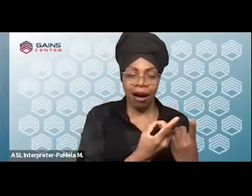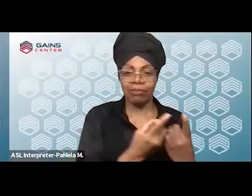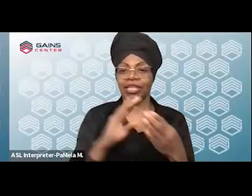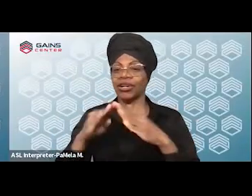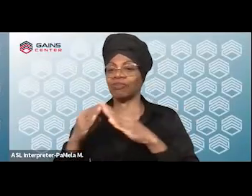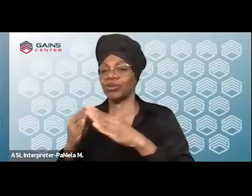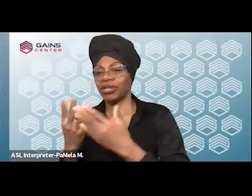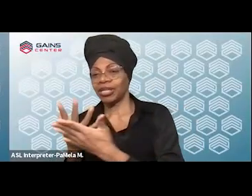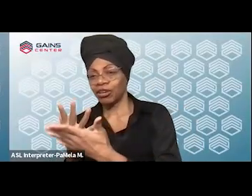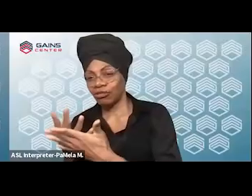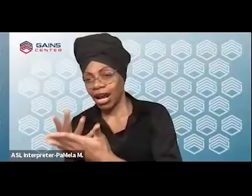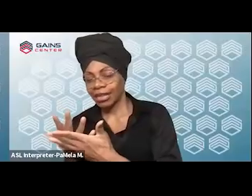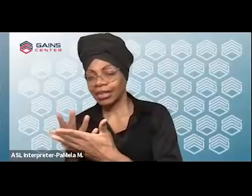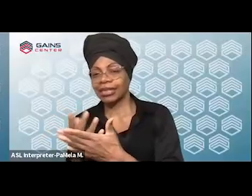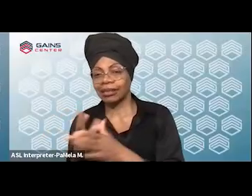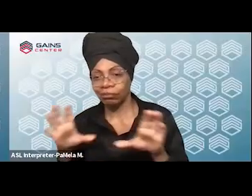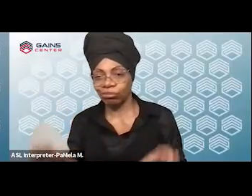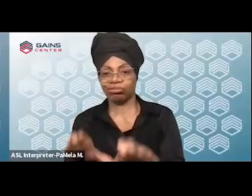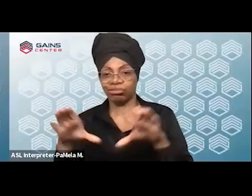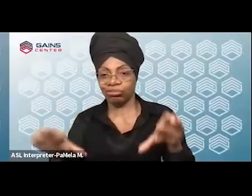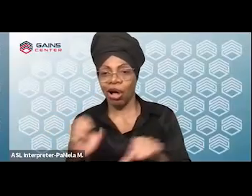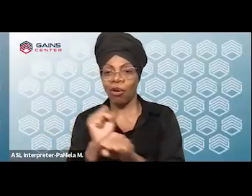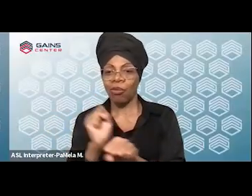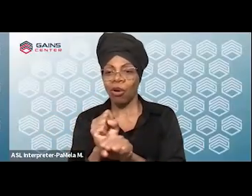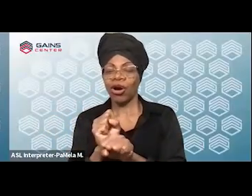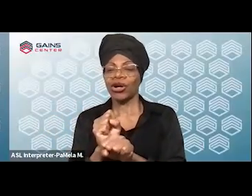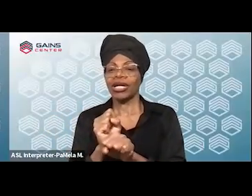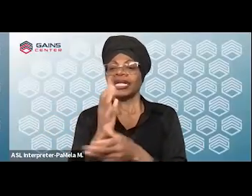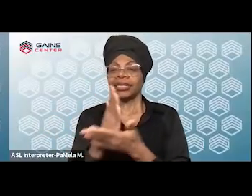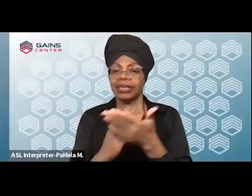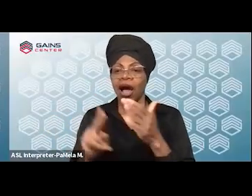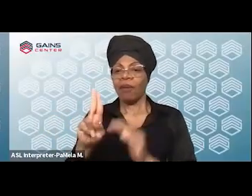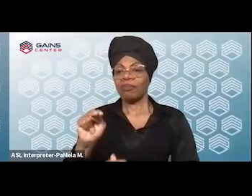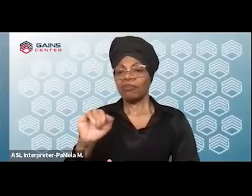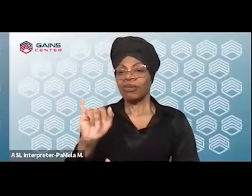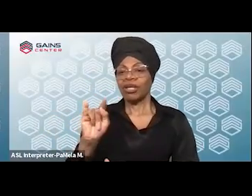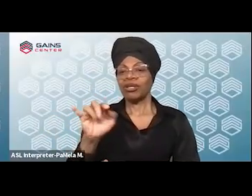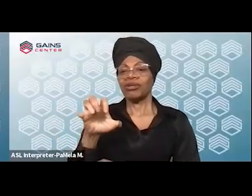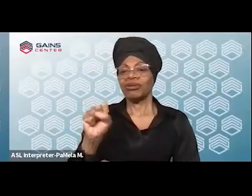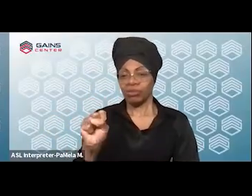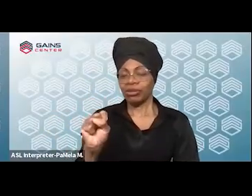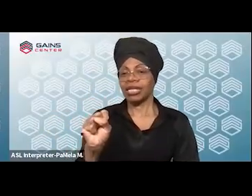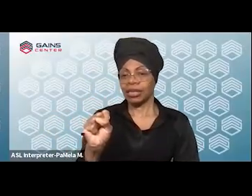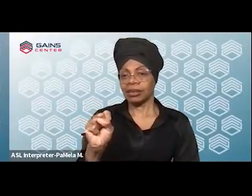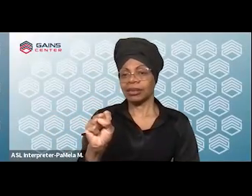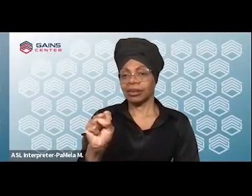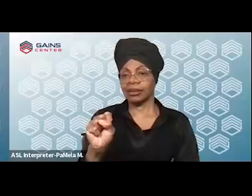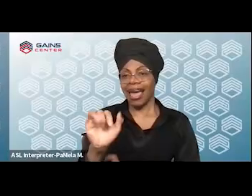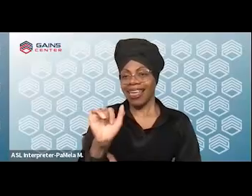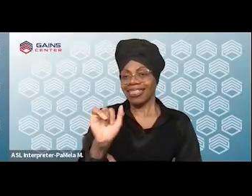And even correctional facilities and some units. And so that's where we're winning, right?